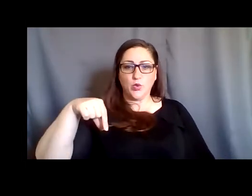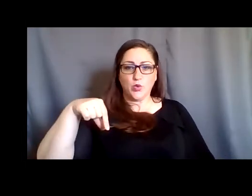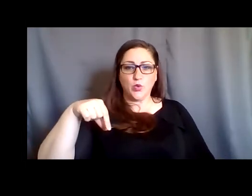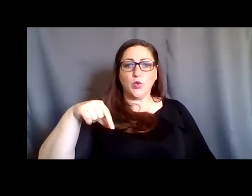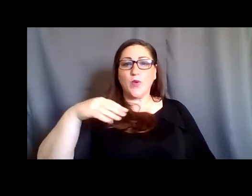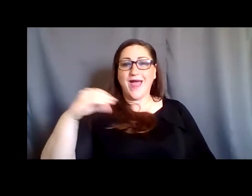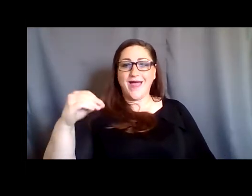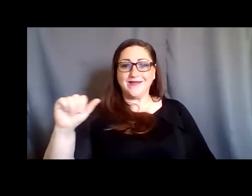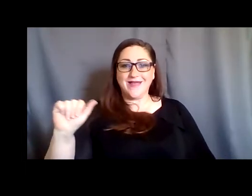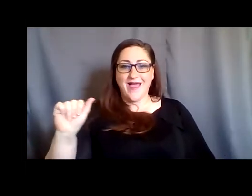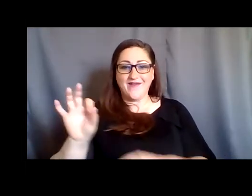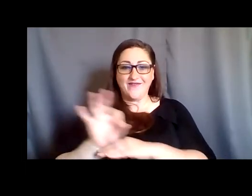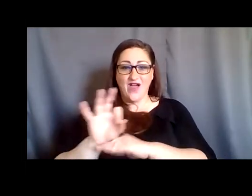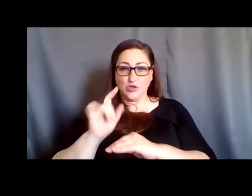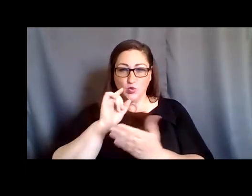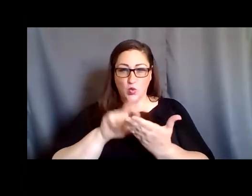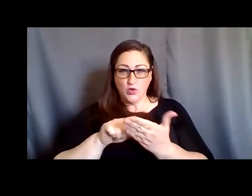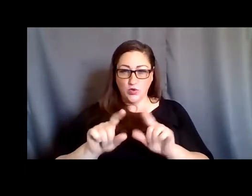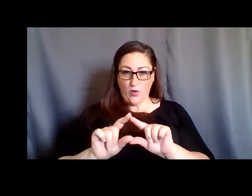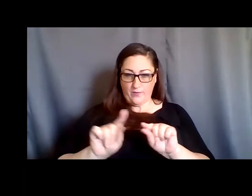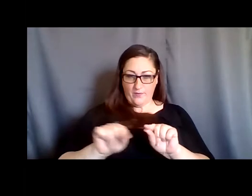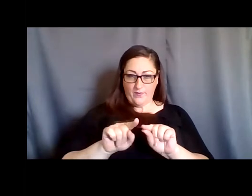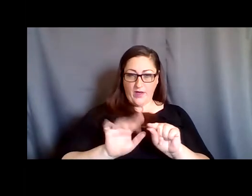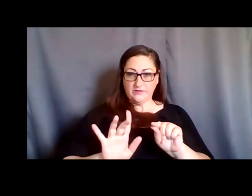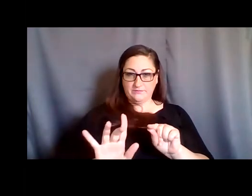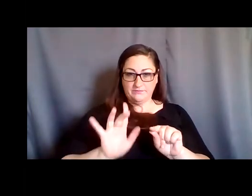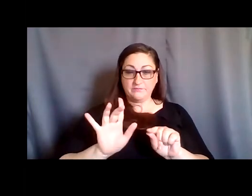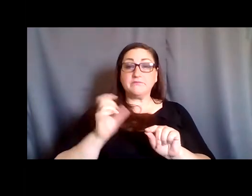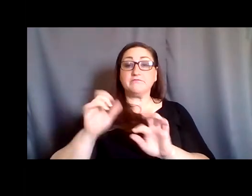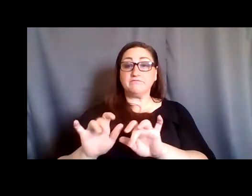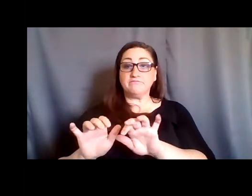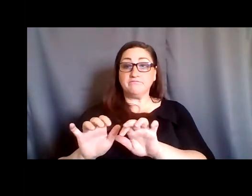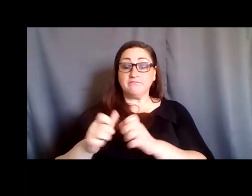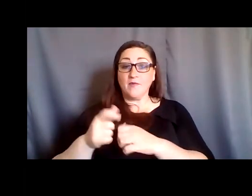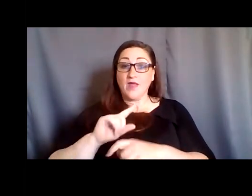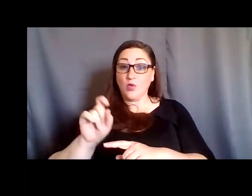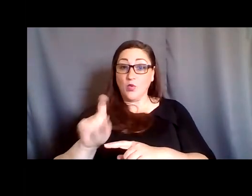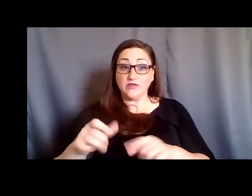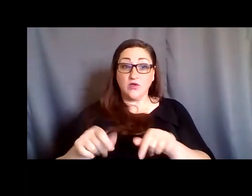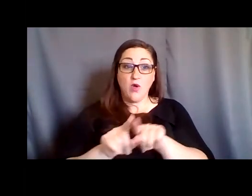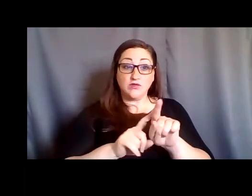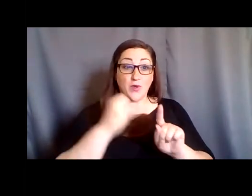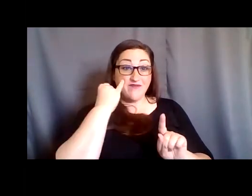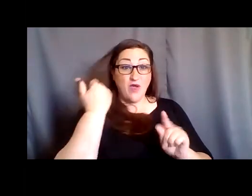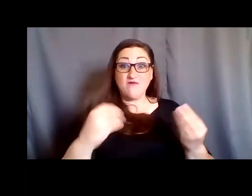If you have technical questions or issues during the event, please email av@fordfoundation.org.